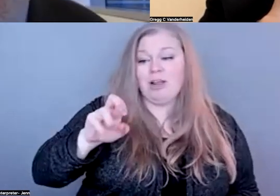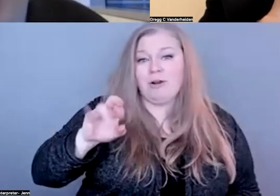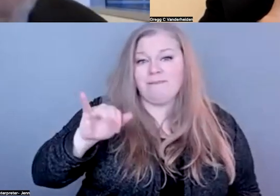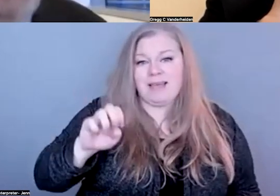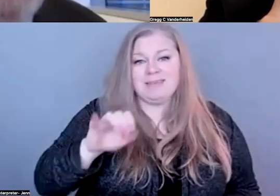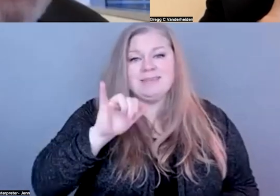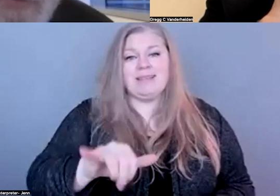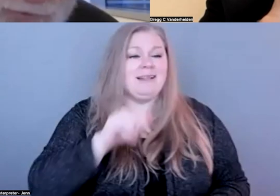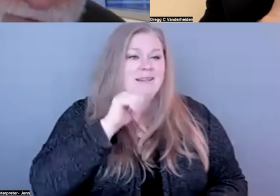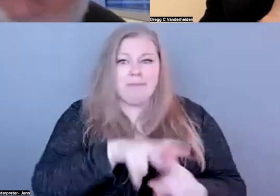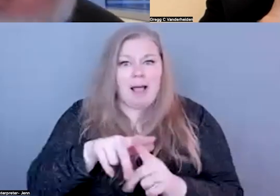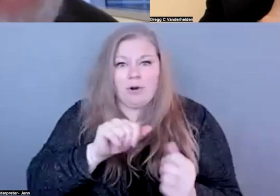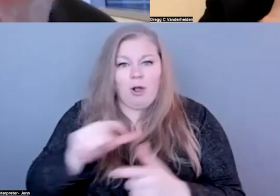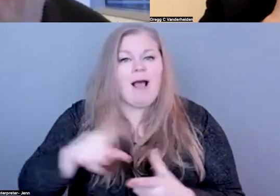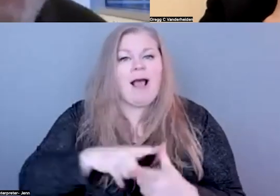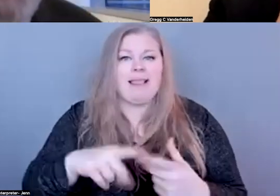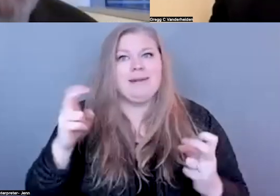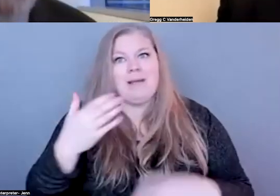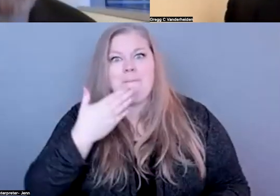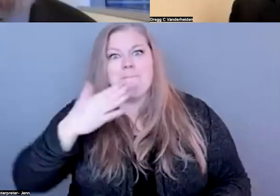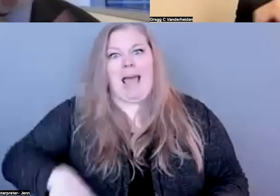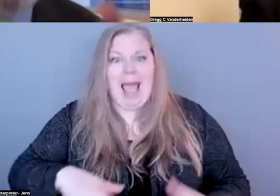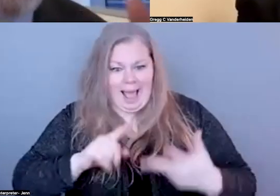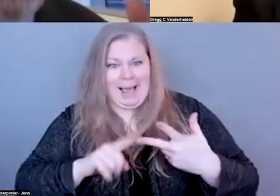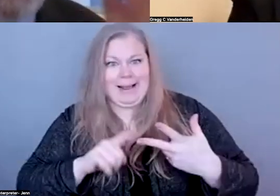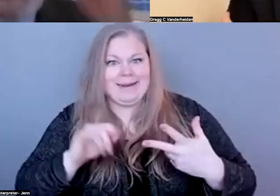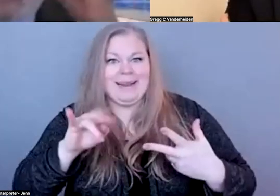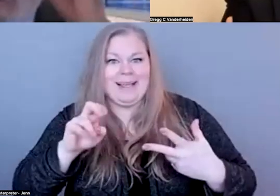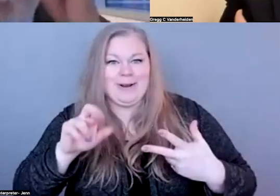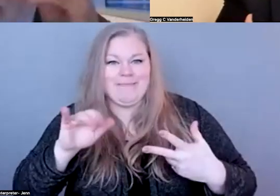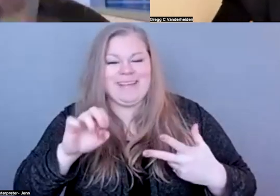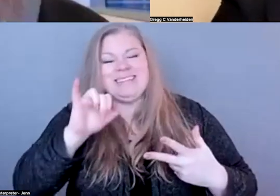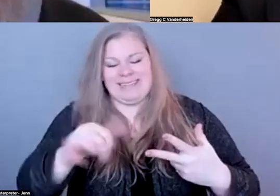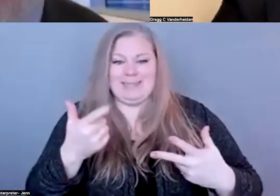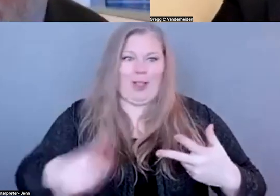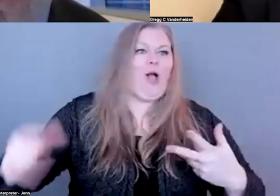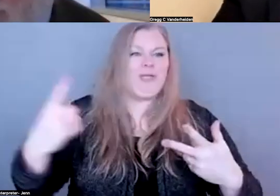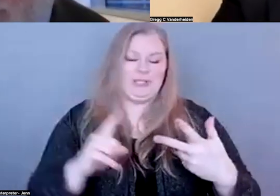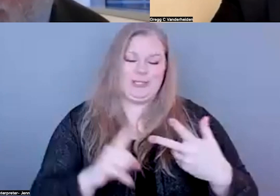and then bad interfaces, then that's probably the largest category, as we think our way through all